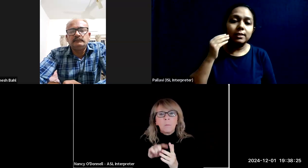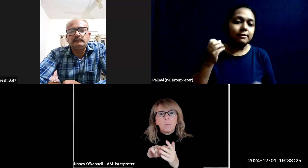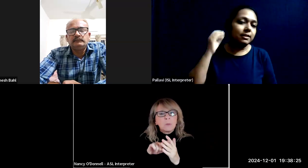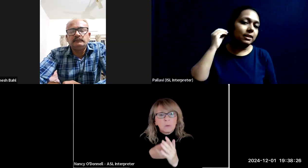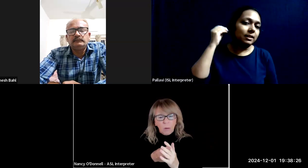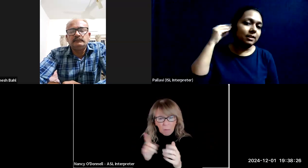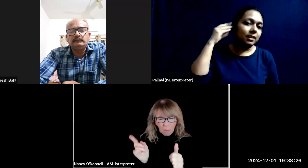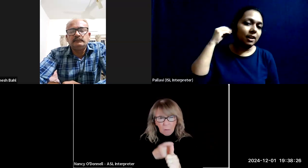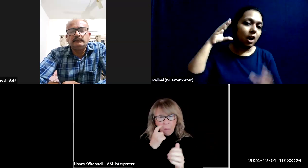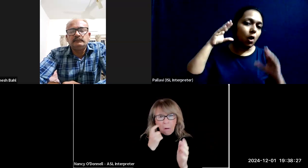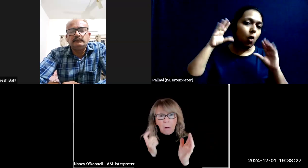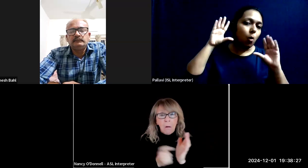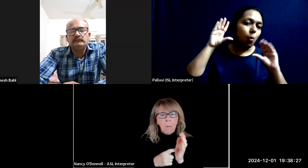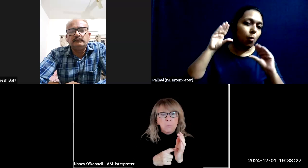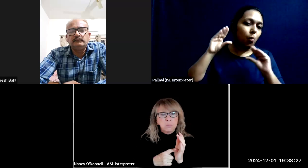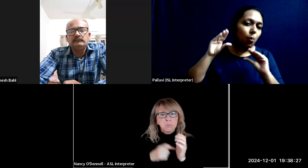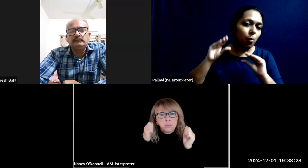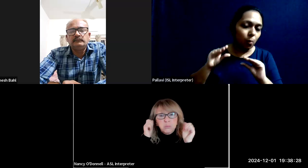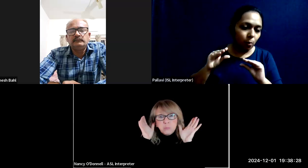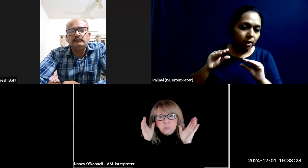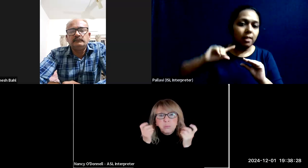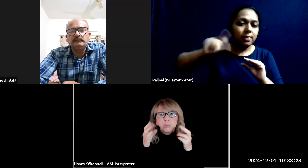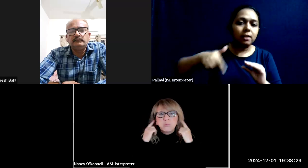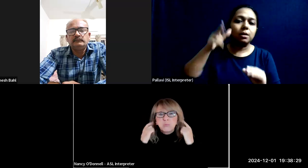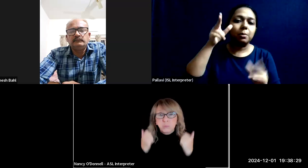And it progresses with vision loss.